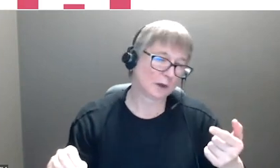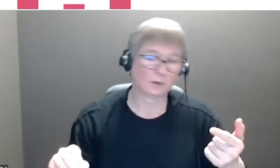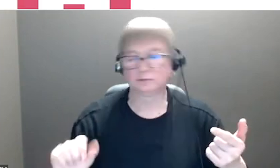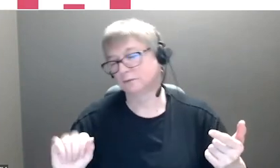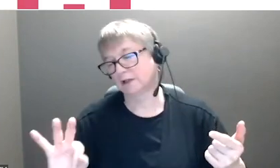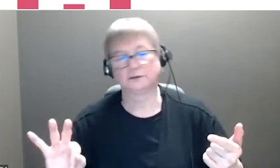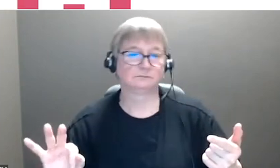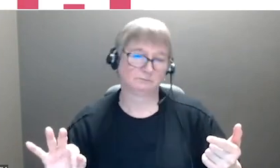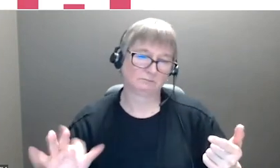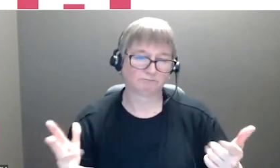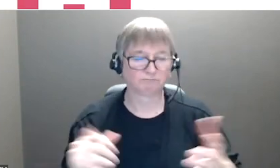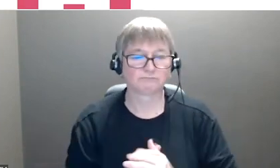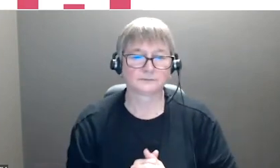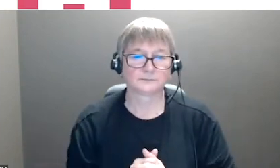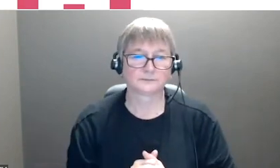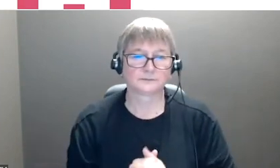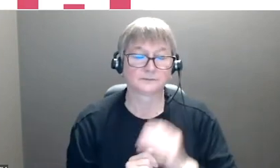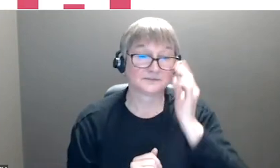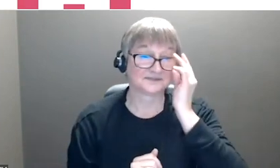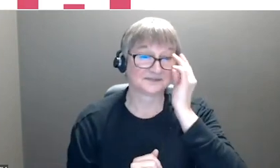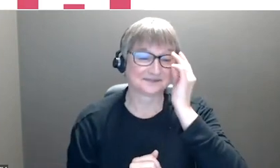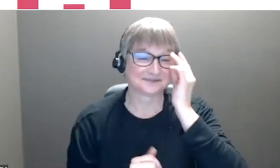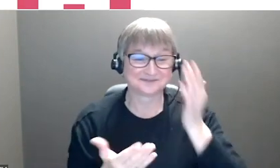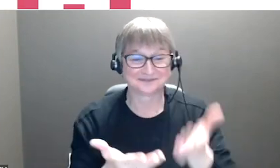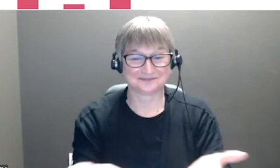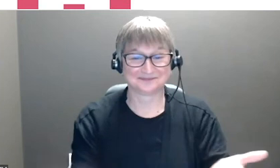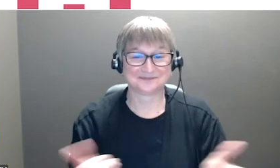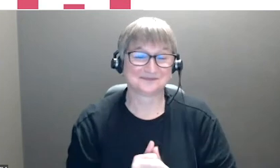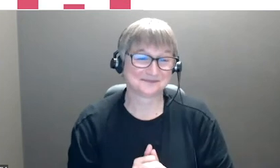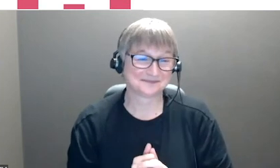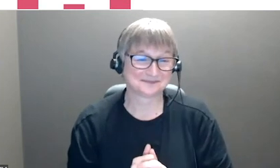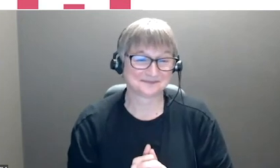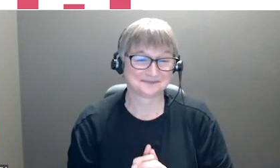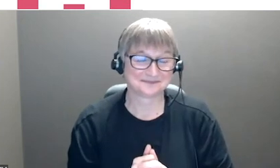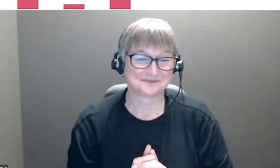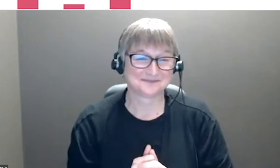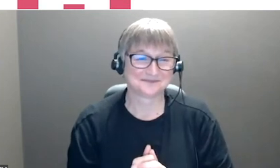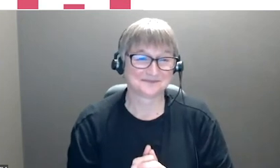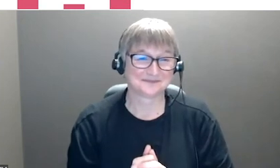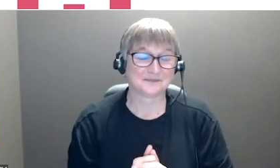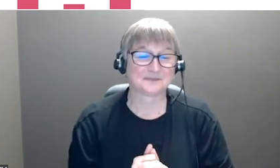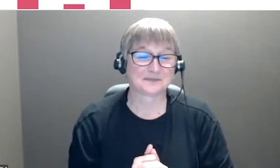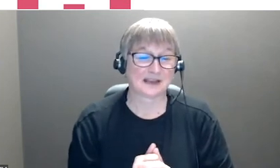looking at the trends and participation rates by types of disabilities self-declared. The types of